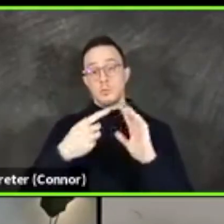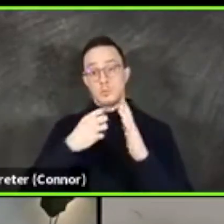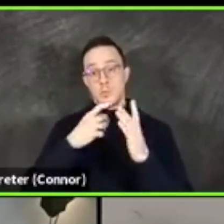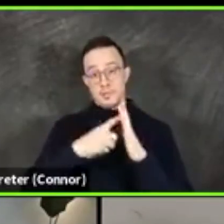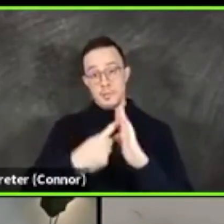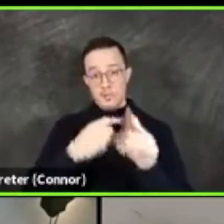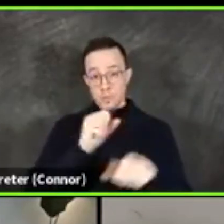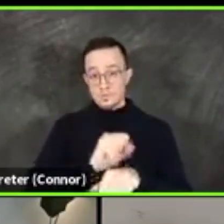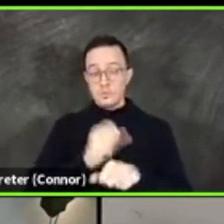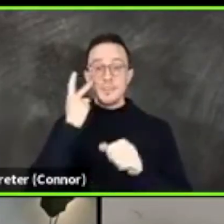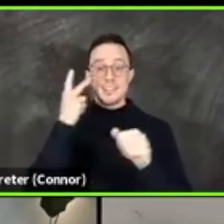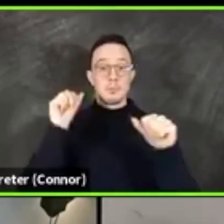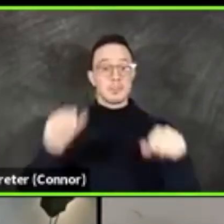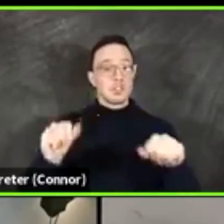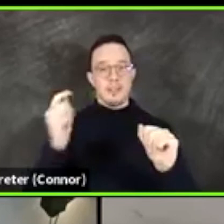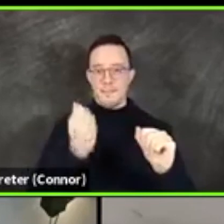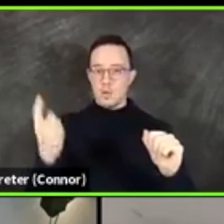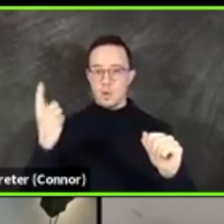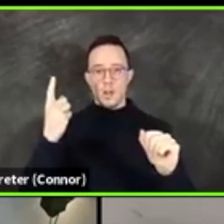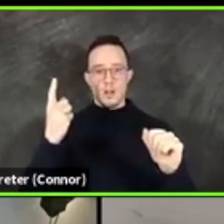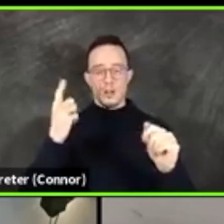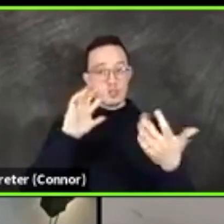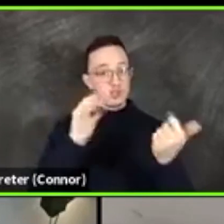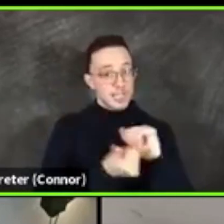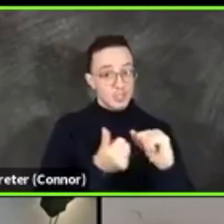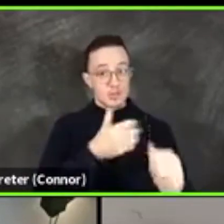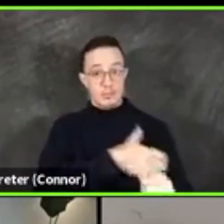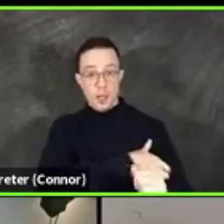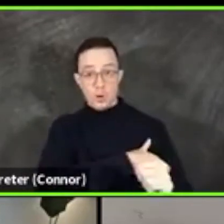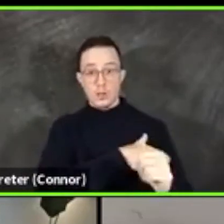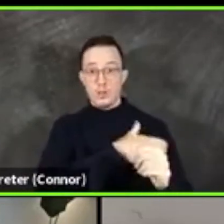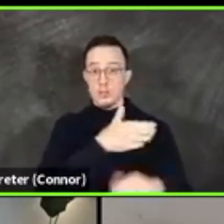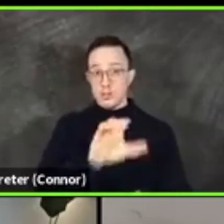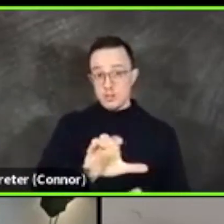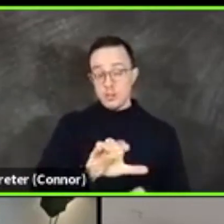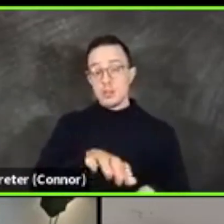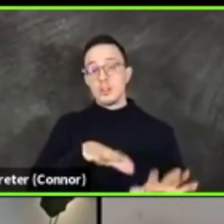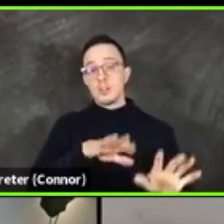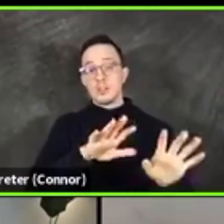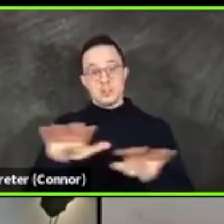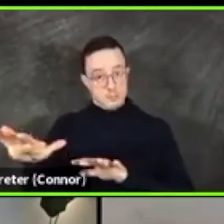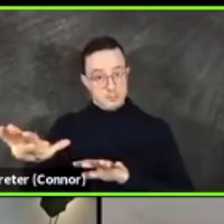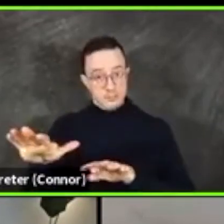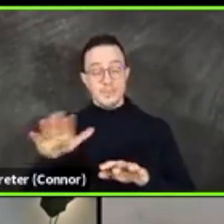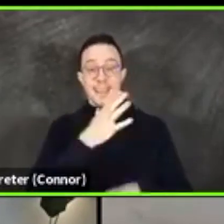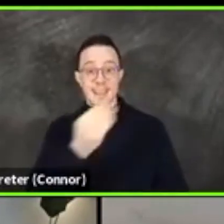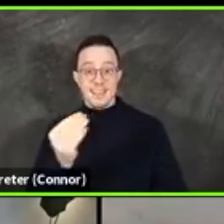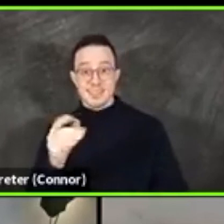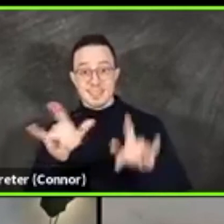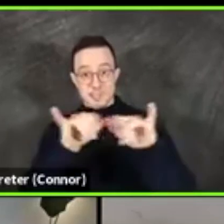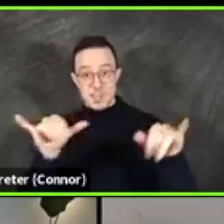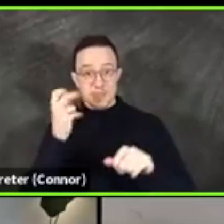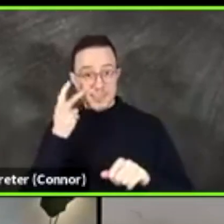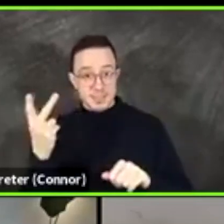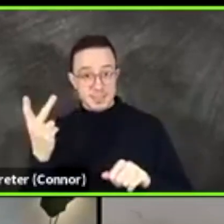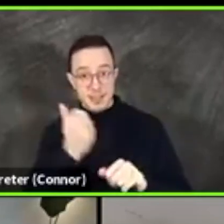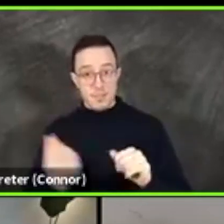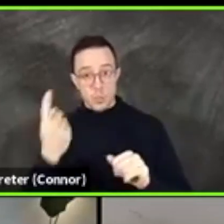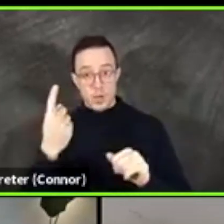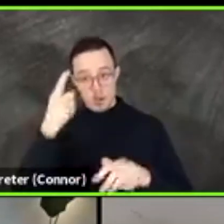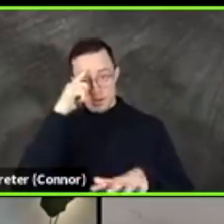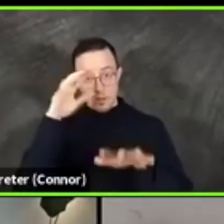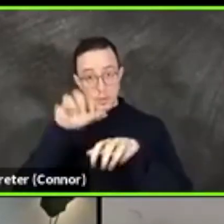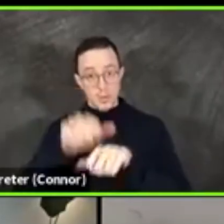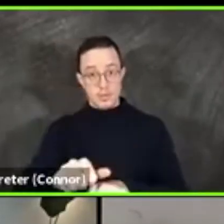FOR POWER, YOU SEE THE POTENTIAL FOR THE SHIFT. AND YOU ALSO, SEE... EVERYWHERE -- YOU SEE COLONIALISM, SO DEEPLY EMBEDDED SO BEGINNING THIS WORK,